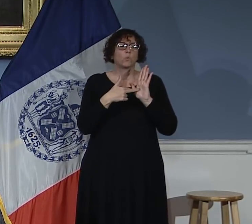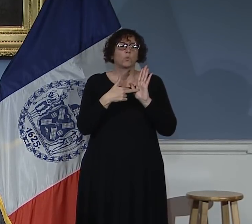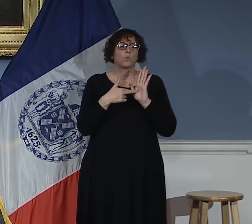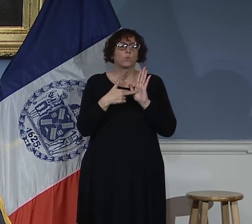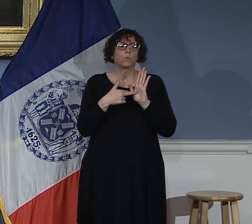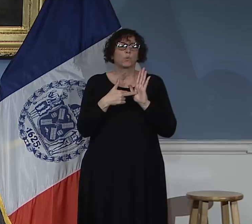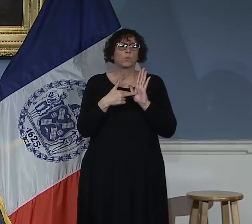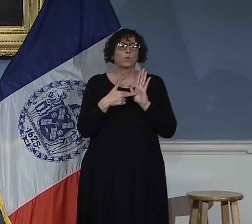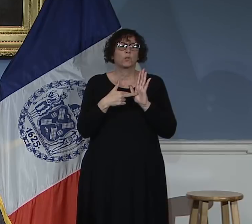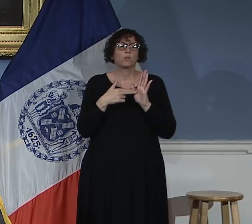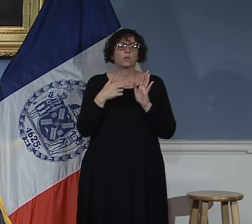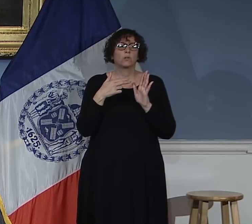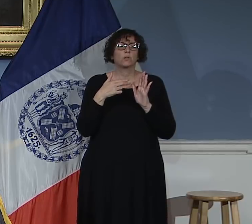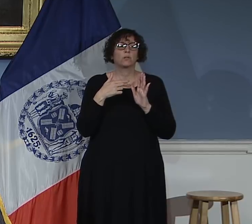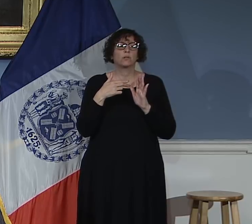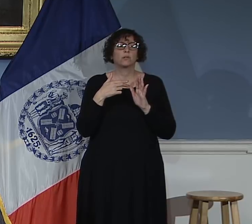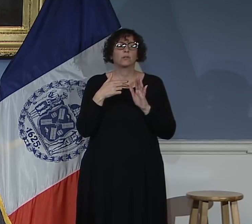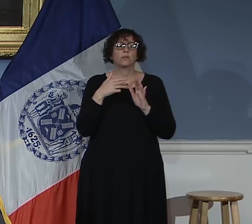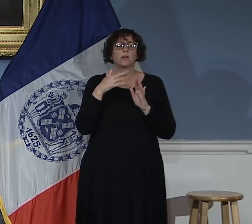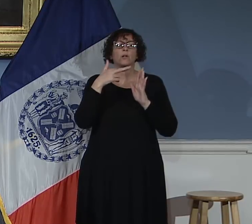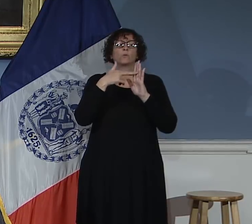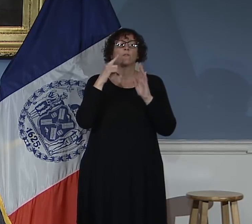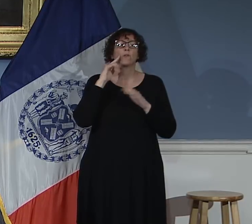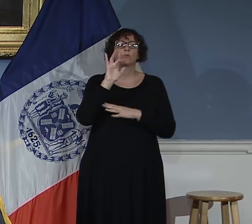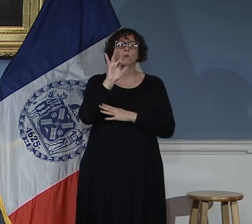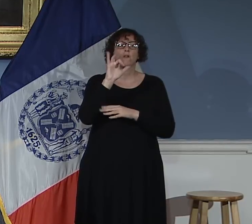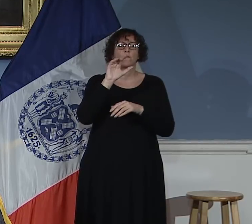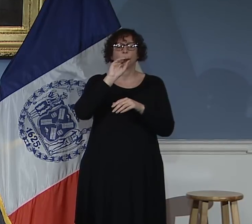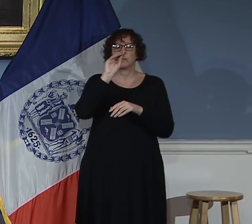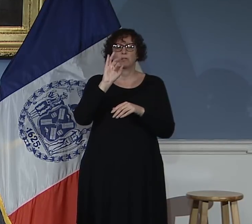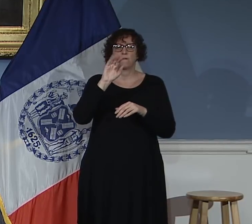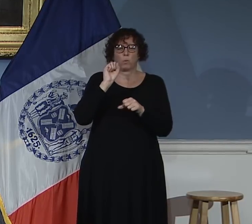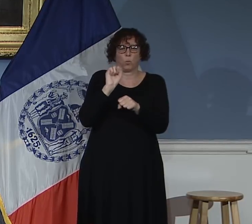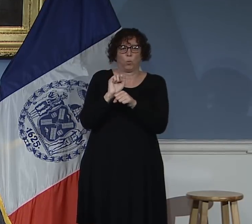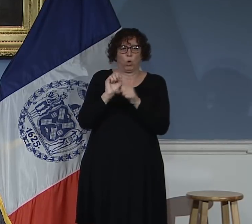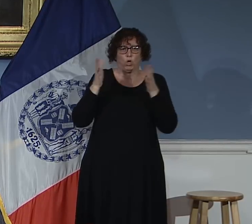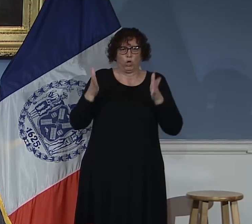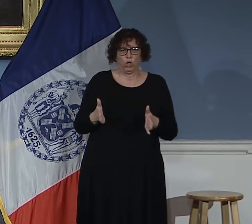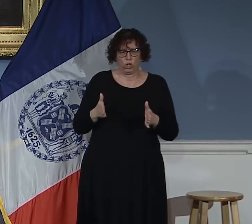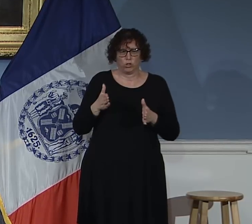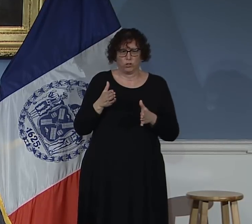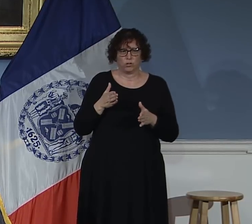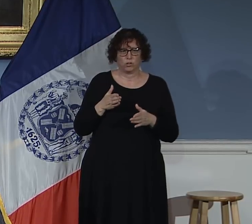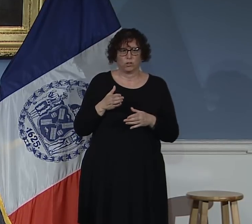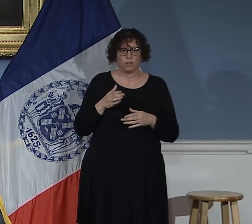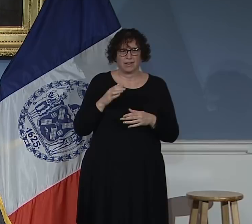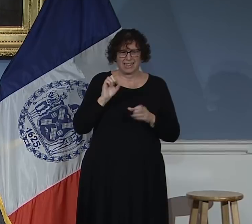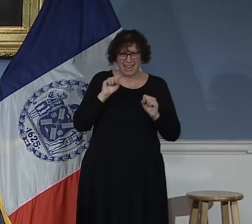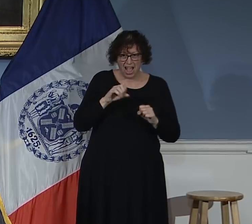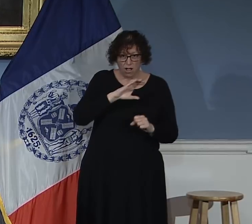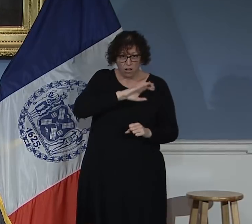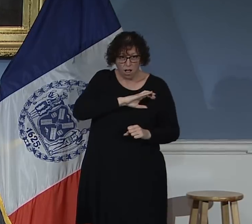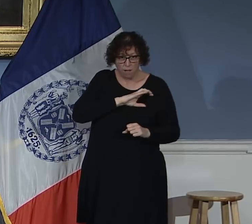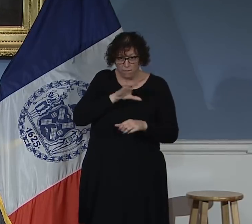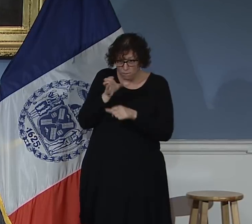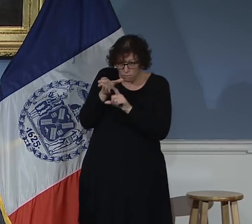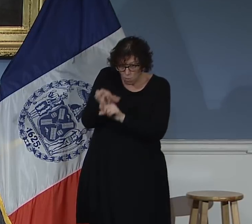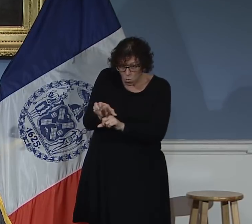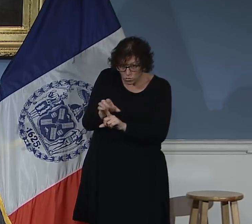BUSINESS A STA FF HAS TO BE ON SITE? THE STATE RULE ON THE BUSINESSES, WHICH WAS JUST ISSUED